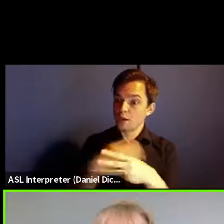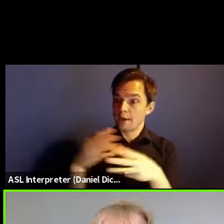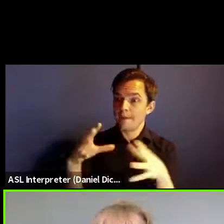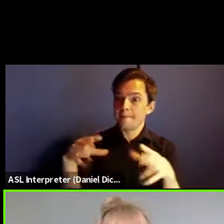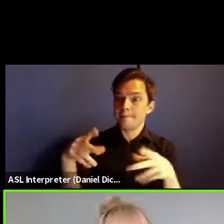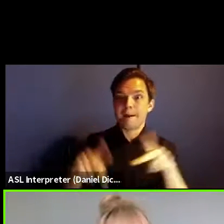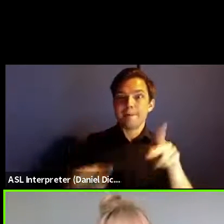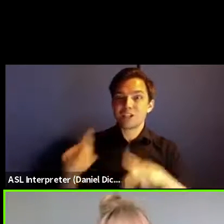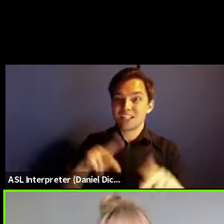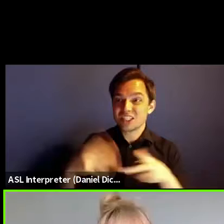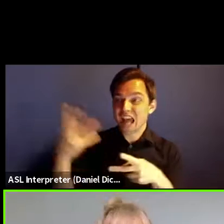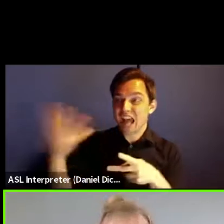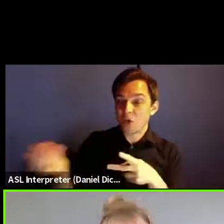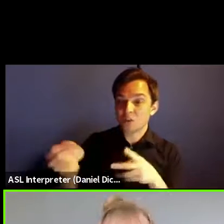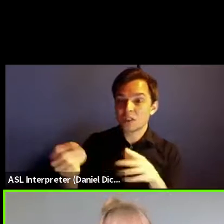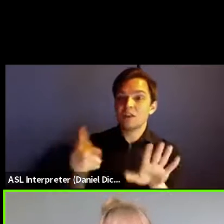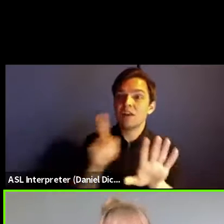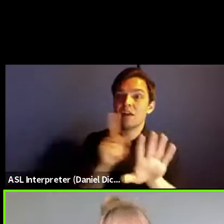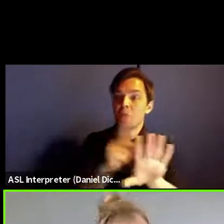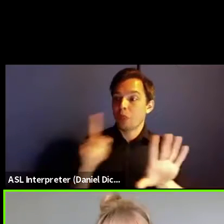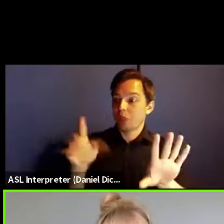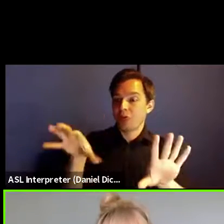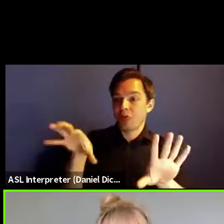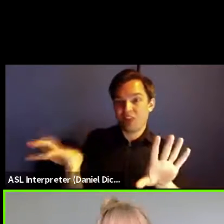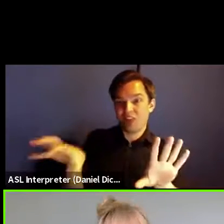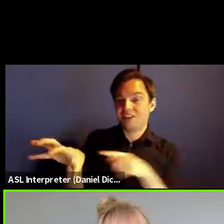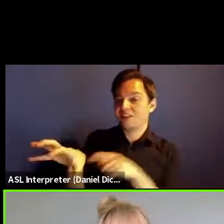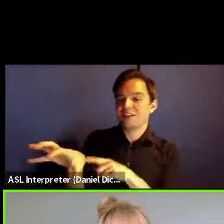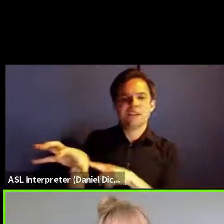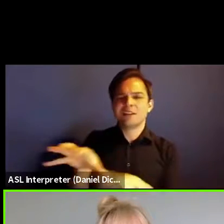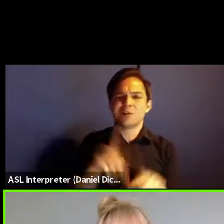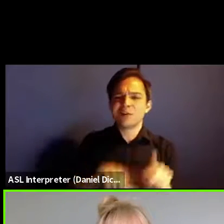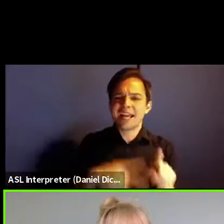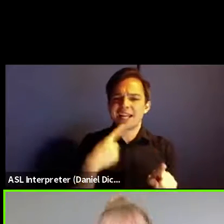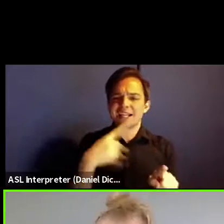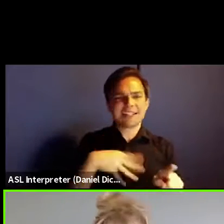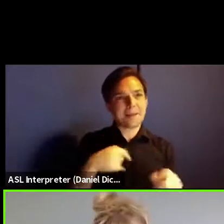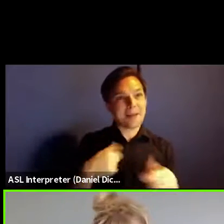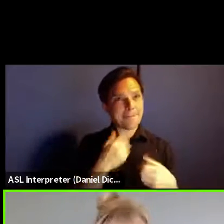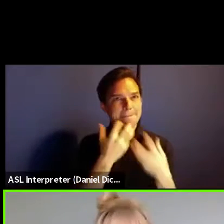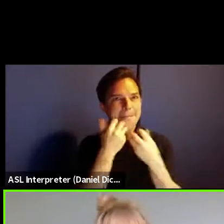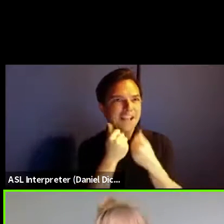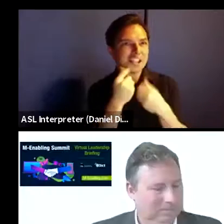that any company could claim that they are passionate or committed to inclusion. That is not OK.